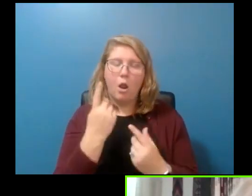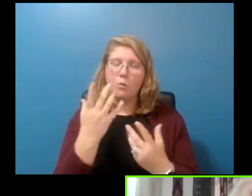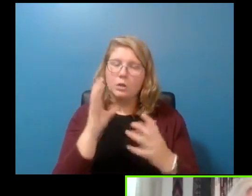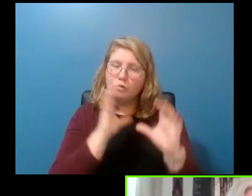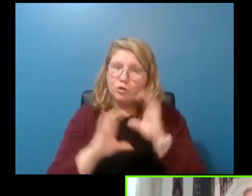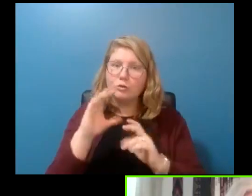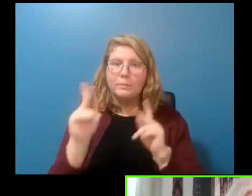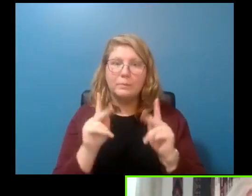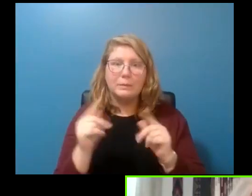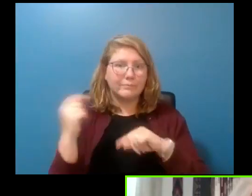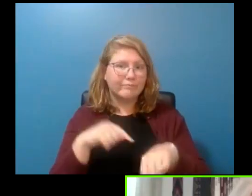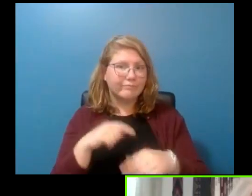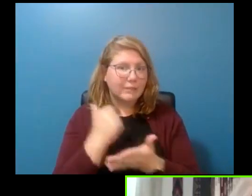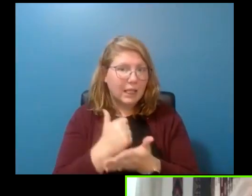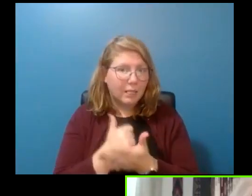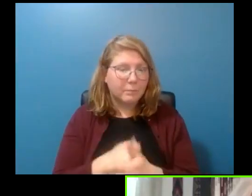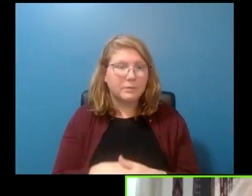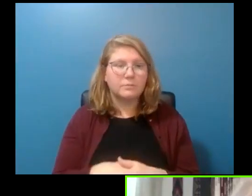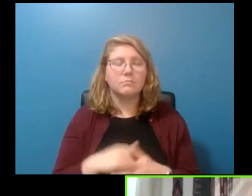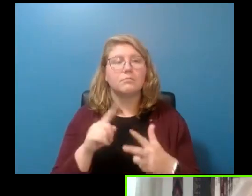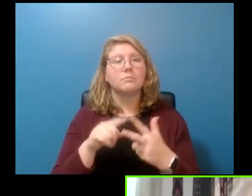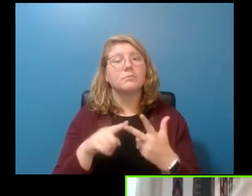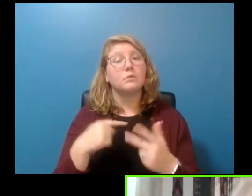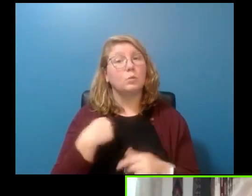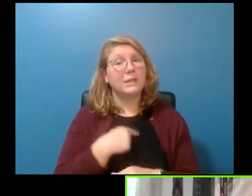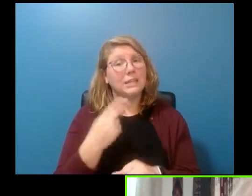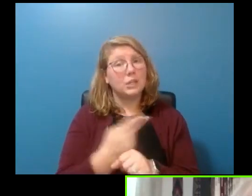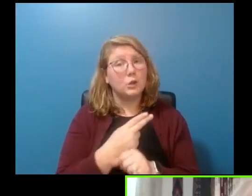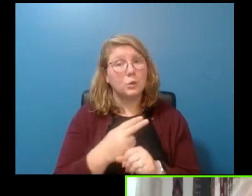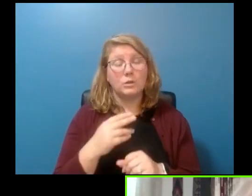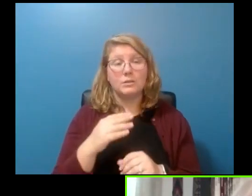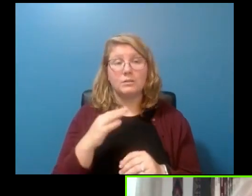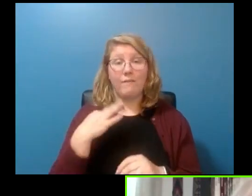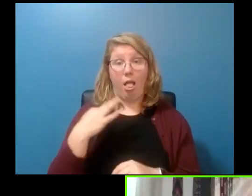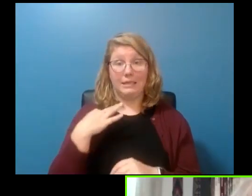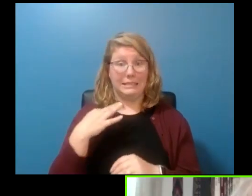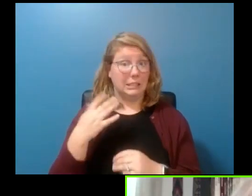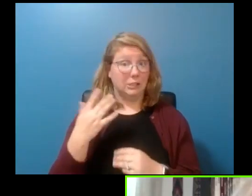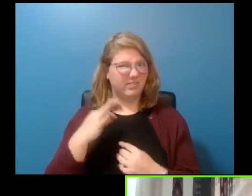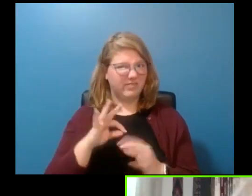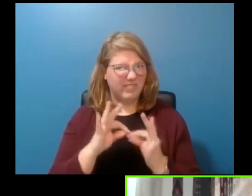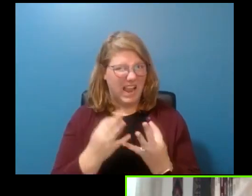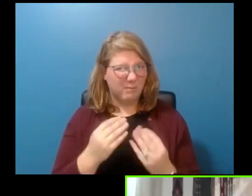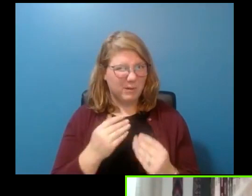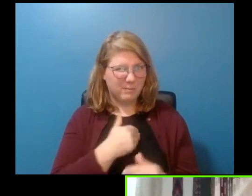I will say one of the kind of most wonderful things that happened is the affordable care